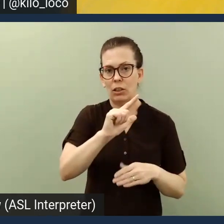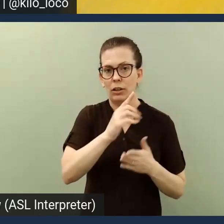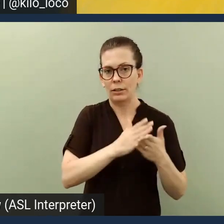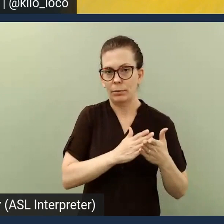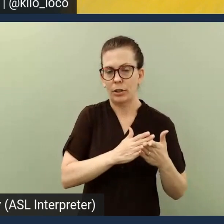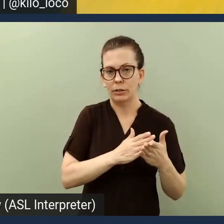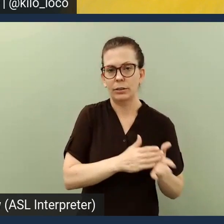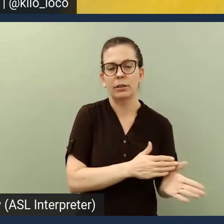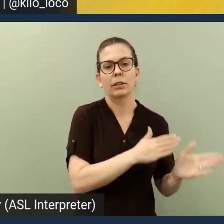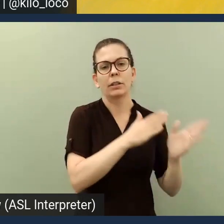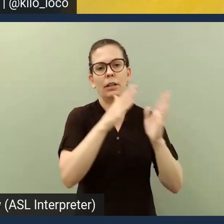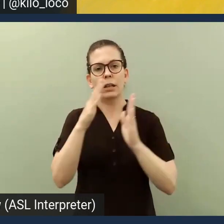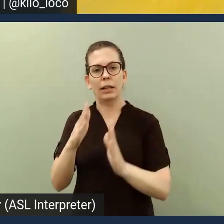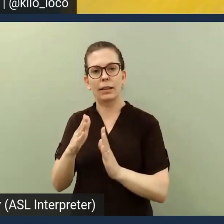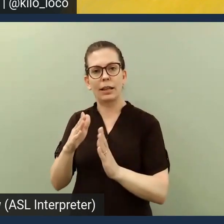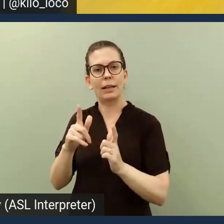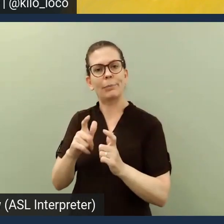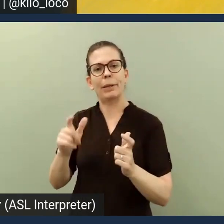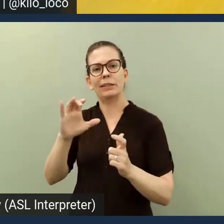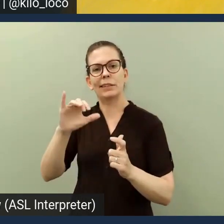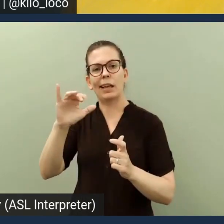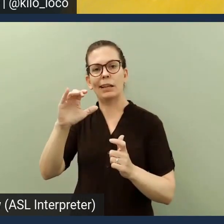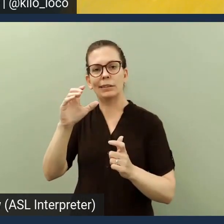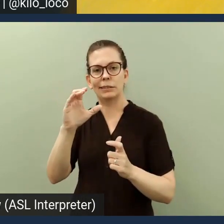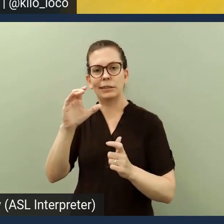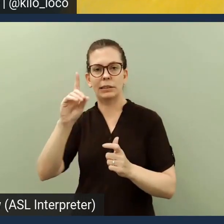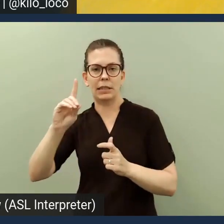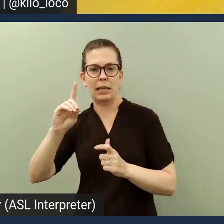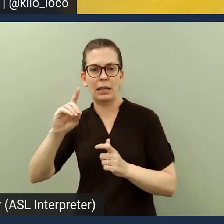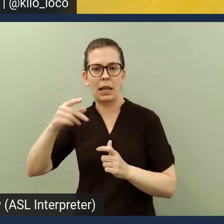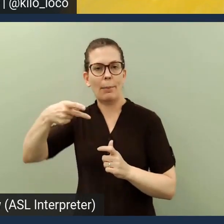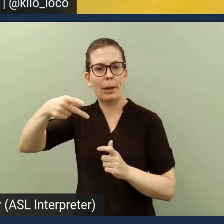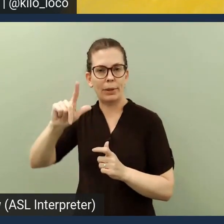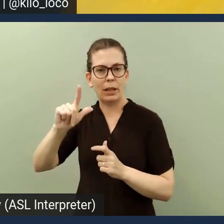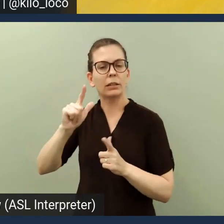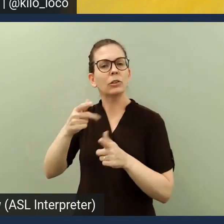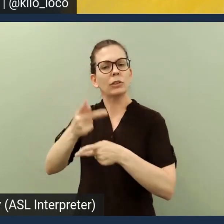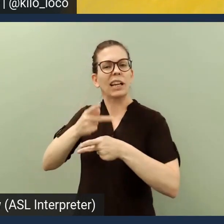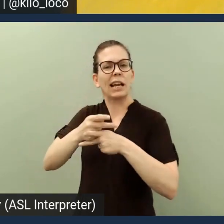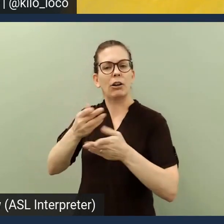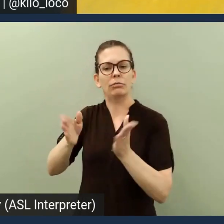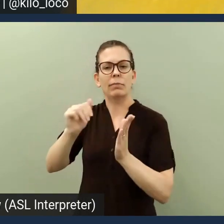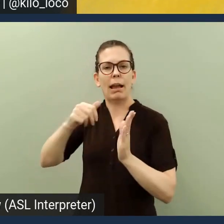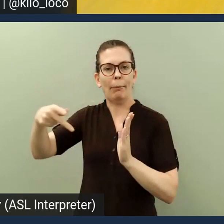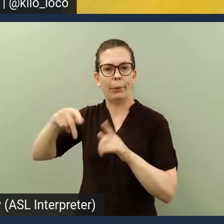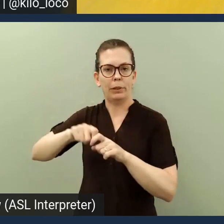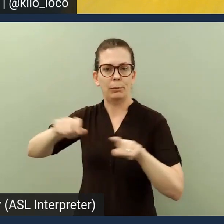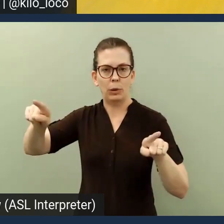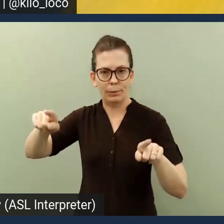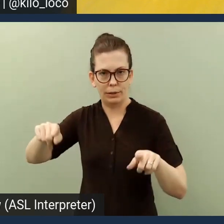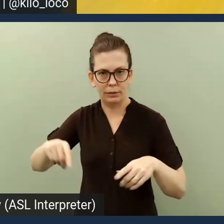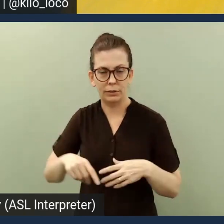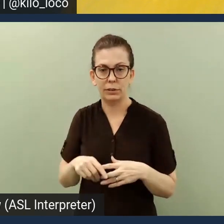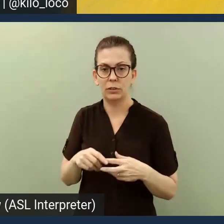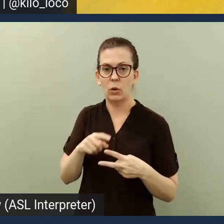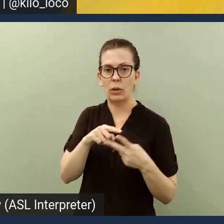and then you have larger CI/CD pipelines that can take care of the overall application deployment, so the two work hand in hand.